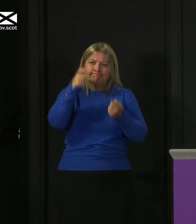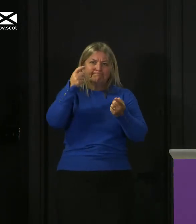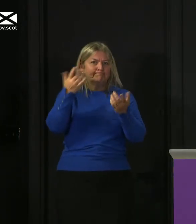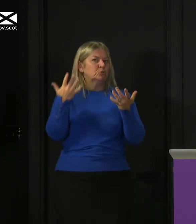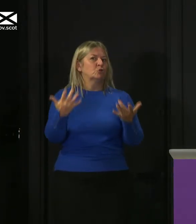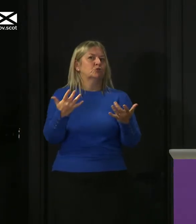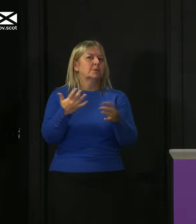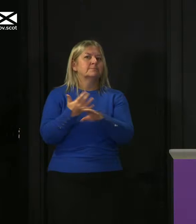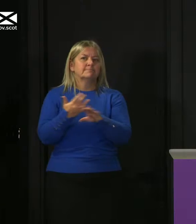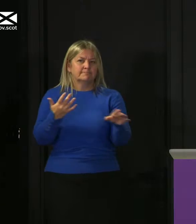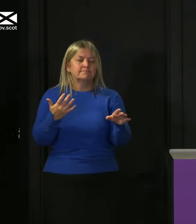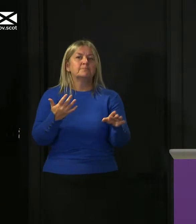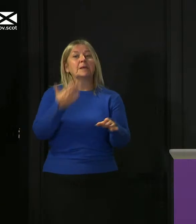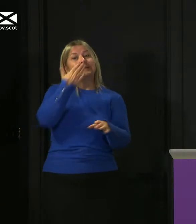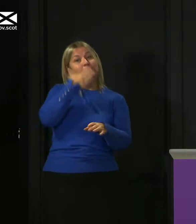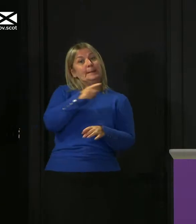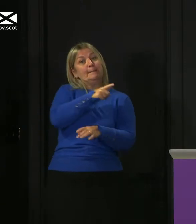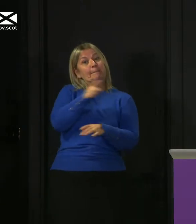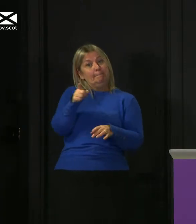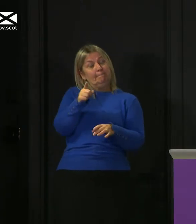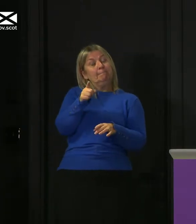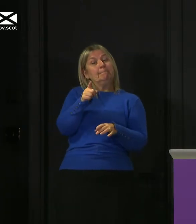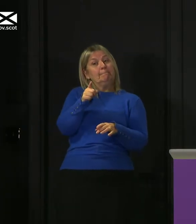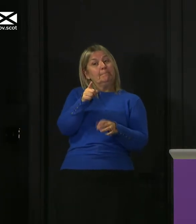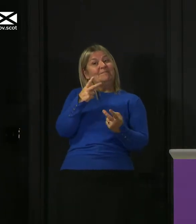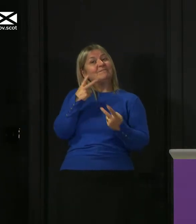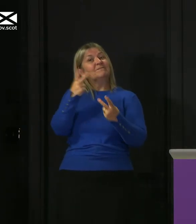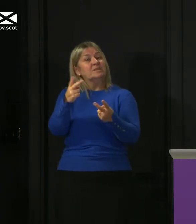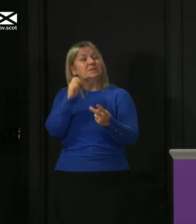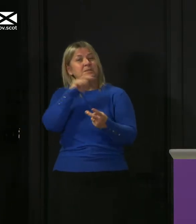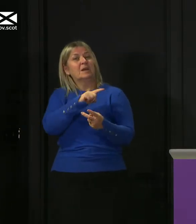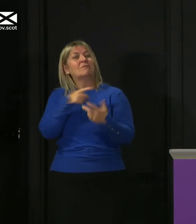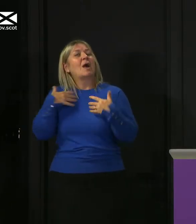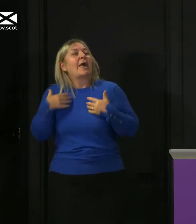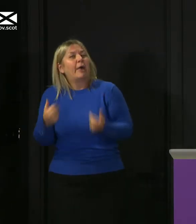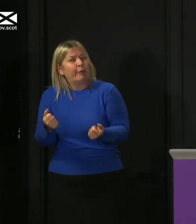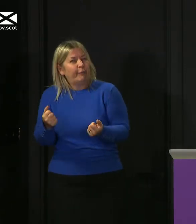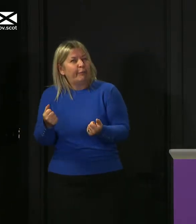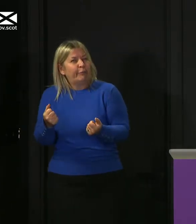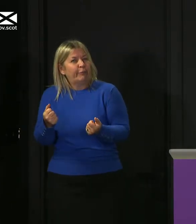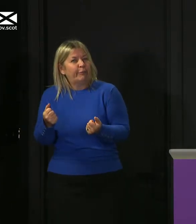been a journey he made for a health reason, he was seeking some health consultation,